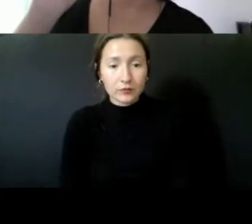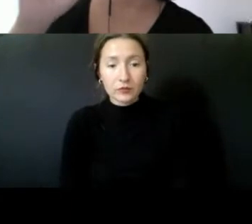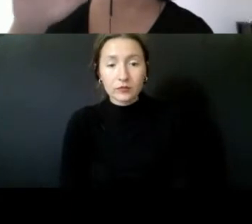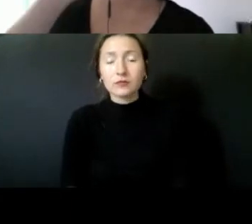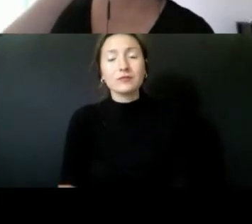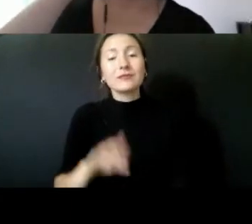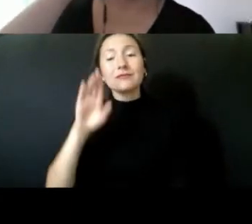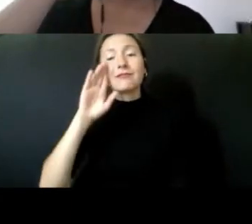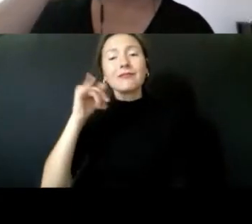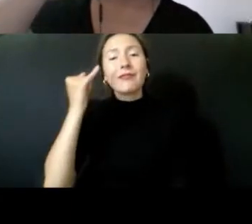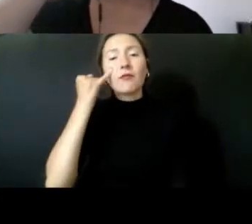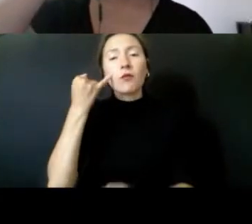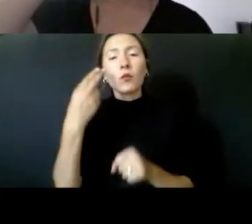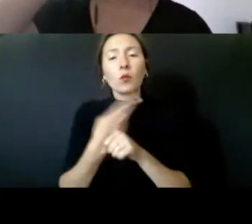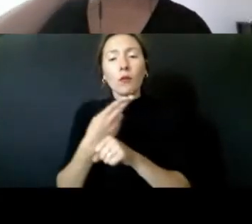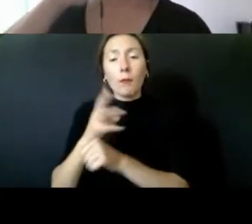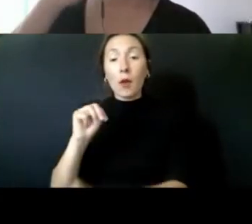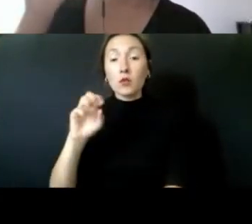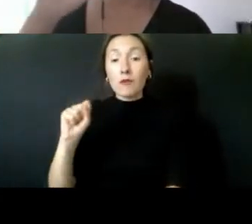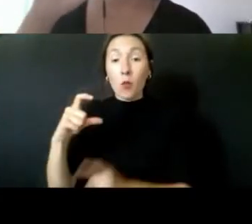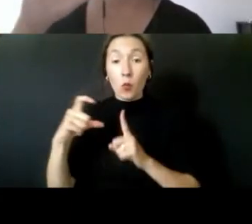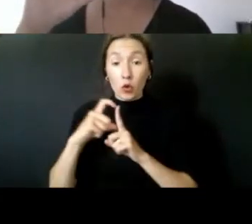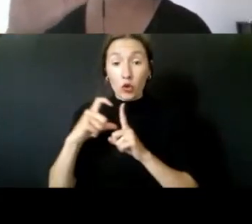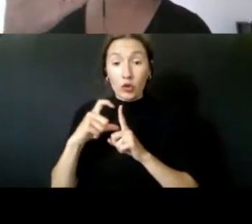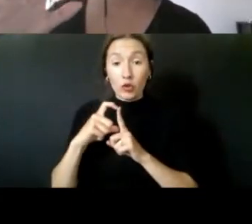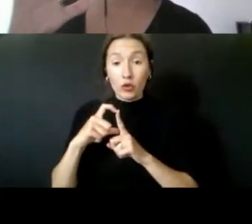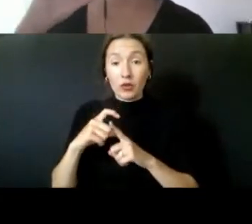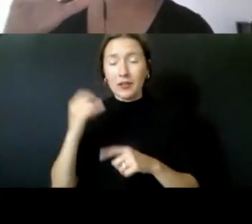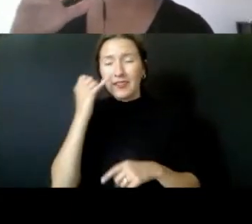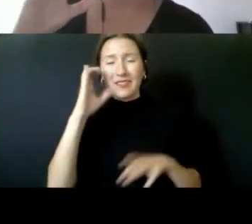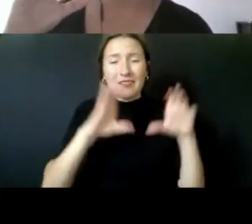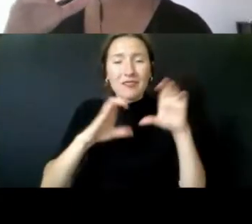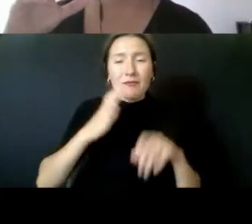out where your text cursor is sometimes i can't see it because again i do wear glasses